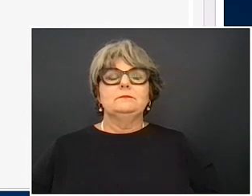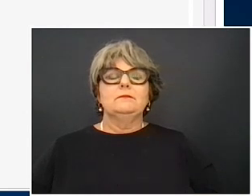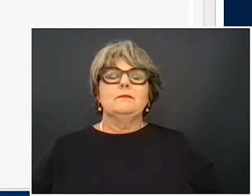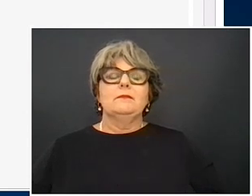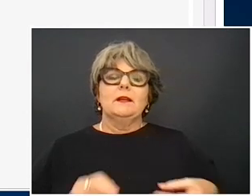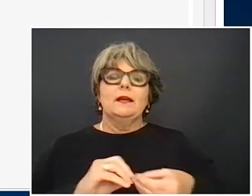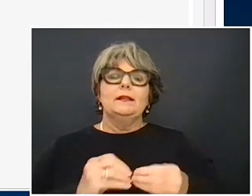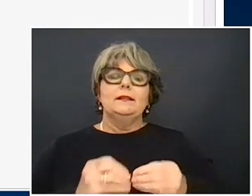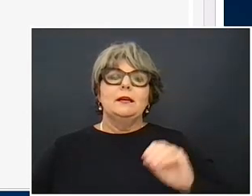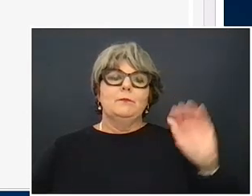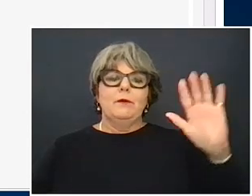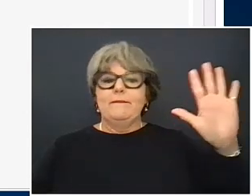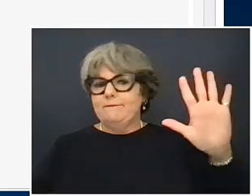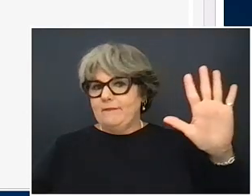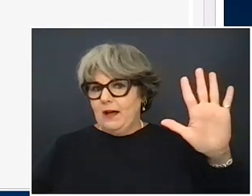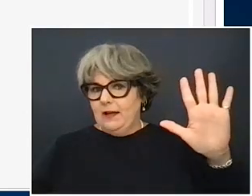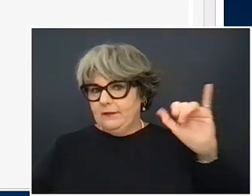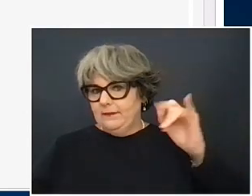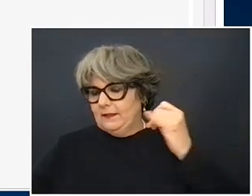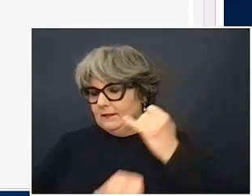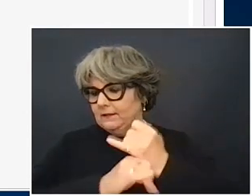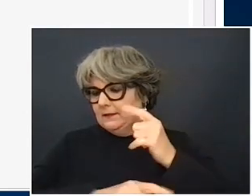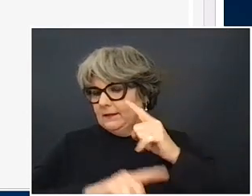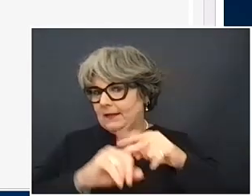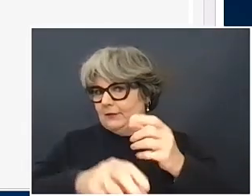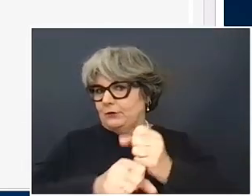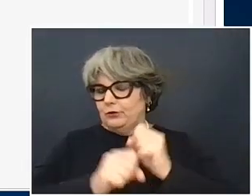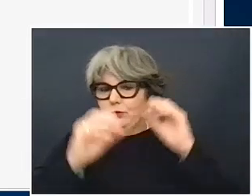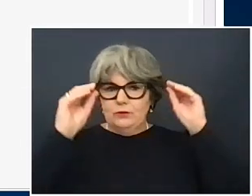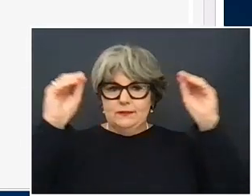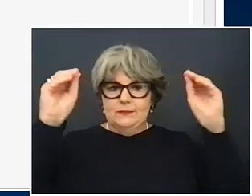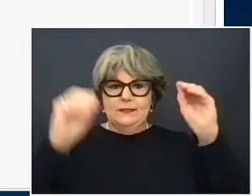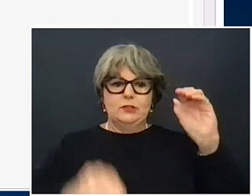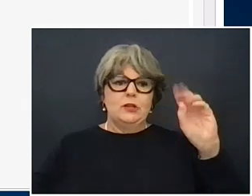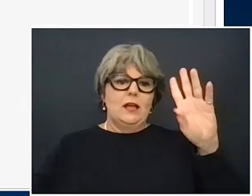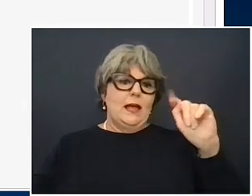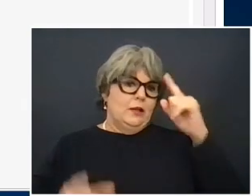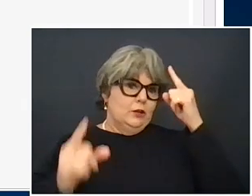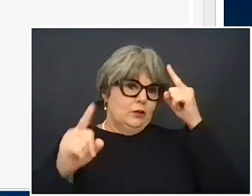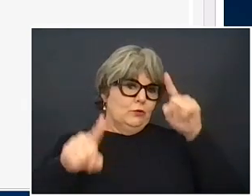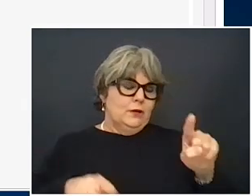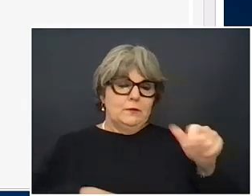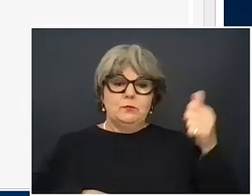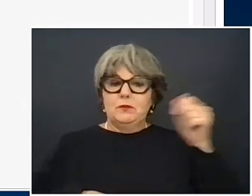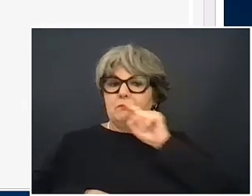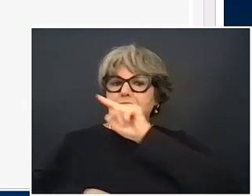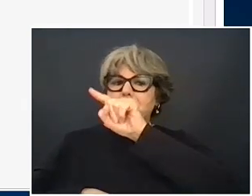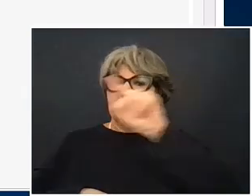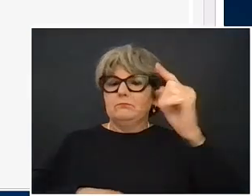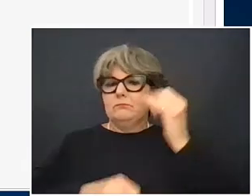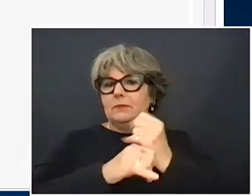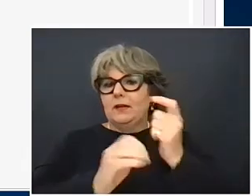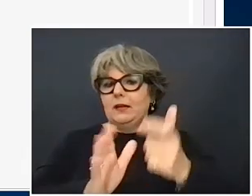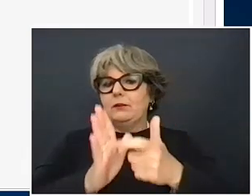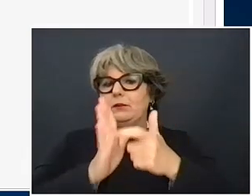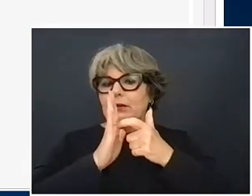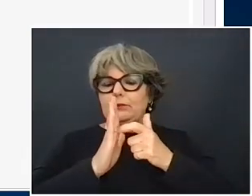institution is unable to secure teach out agreements with other institutions as required under (c)(4) of this section.